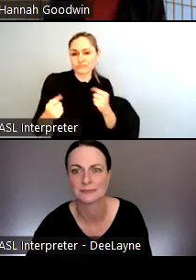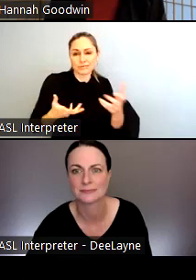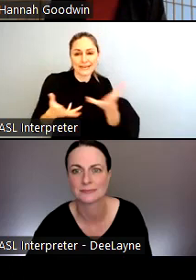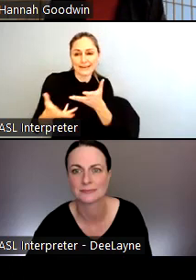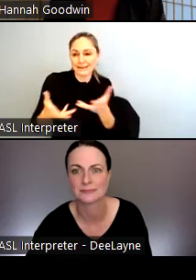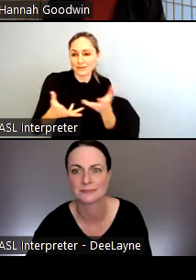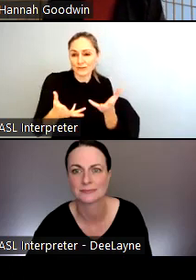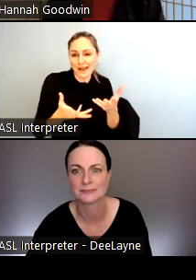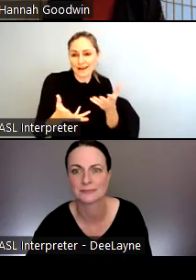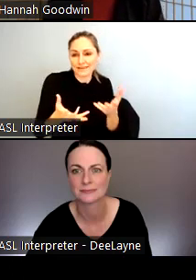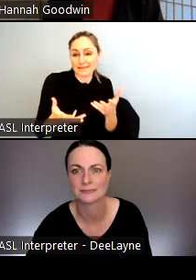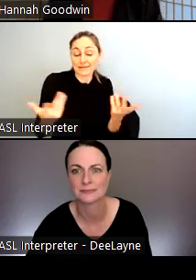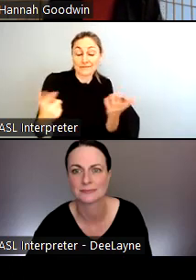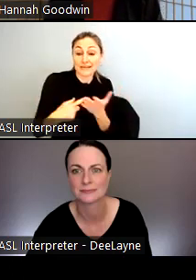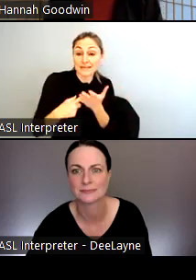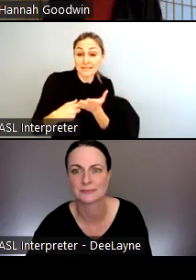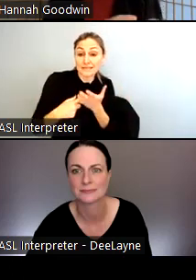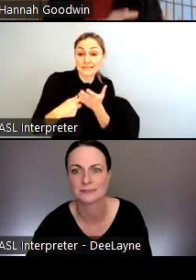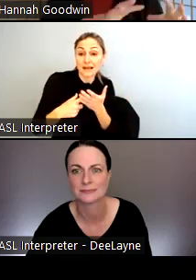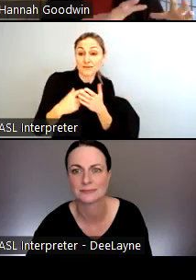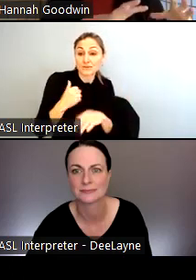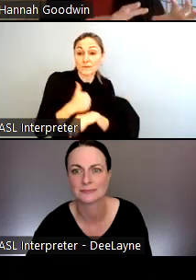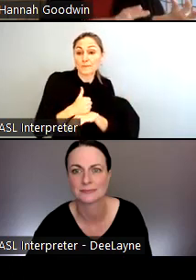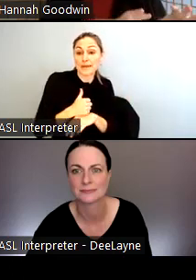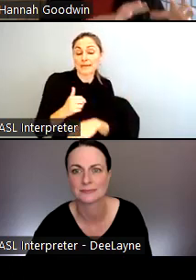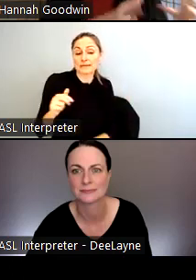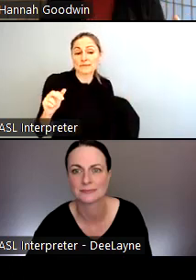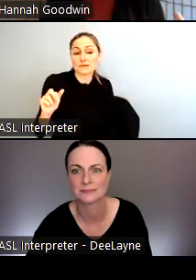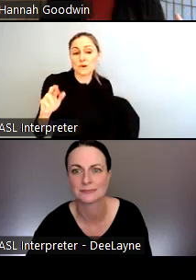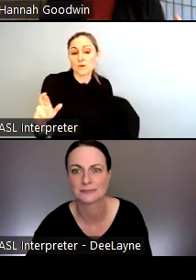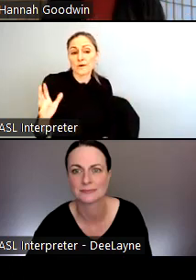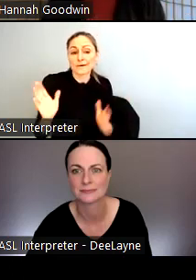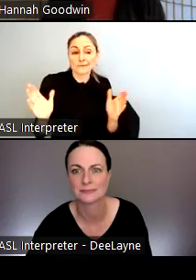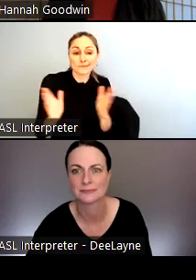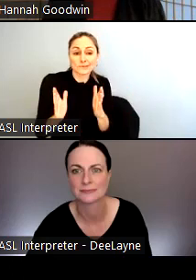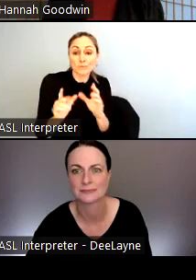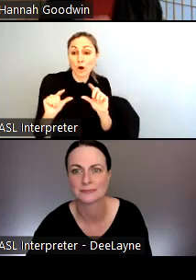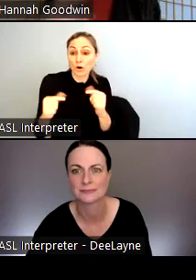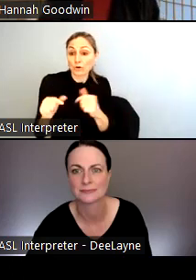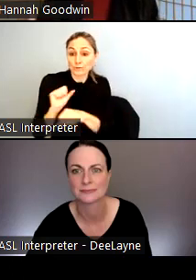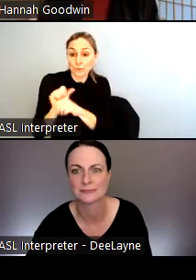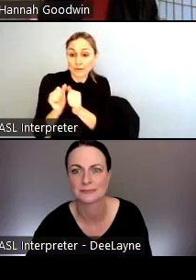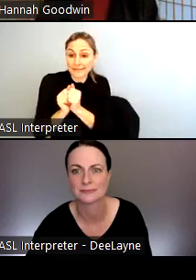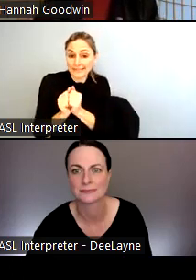in either discussion-based or maybe it could be small groups working together and then sharing out